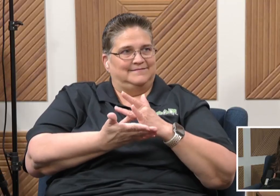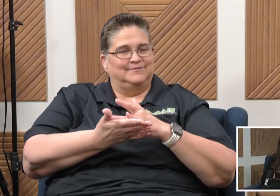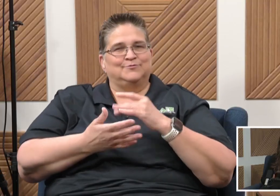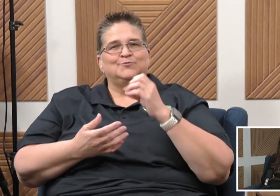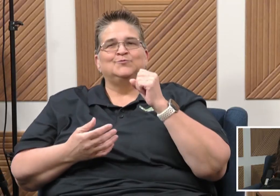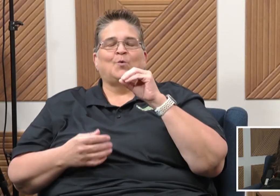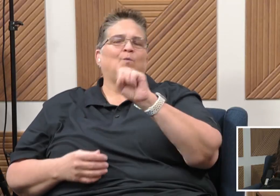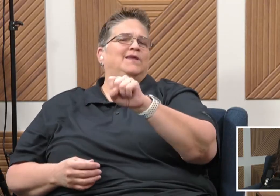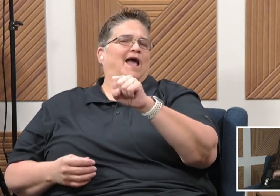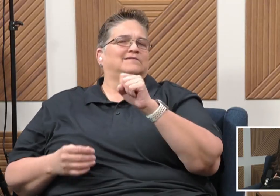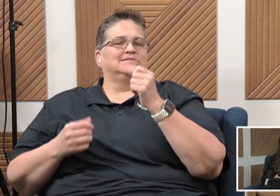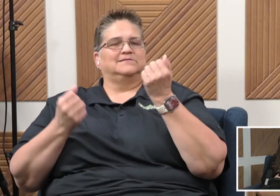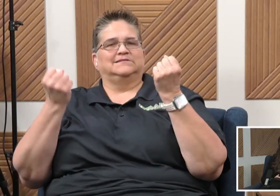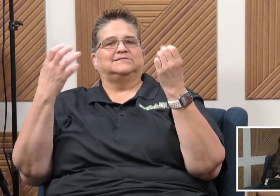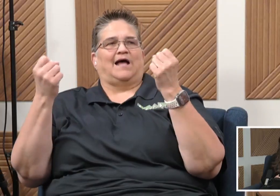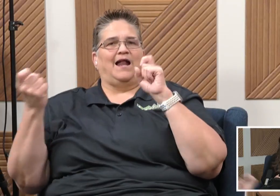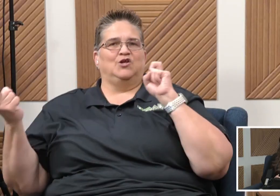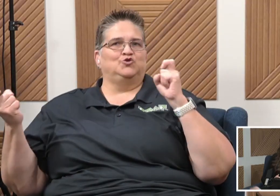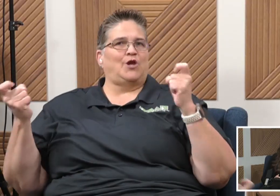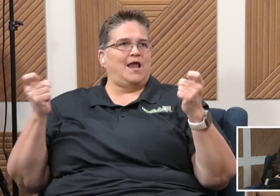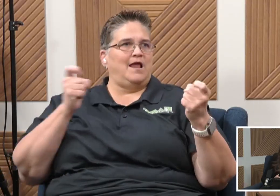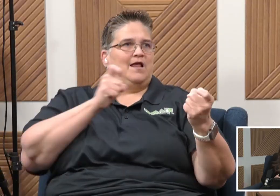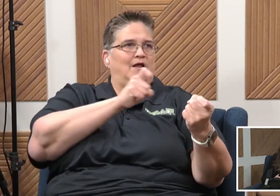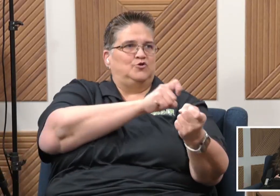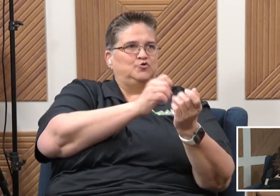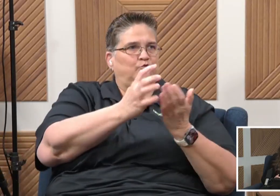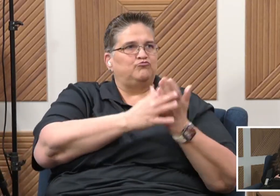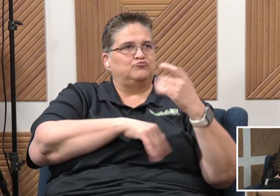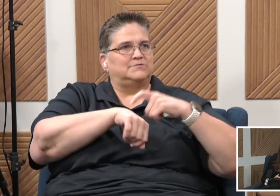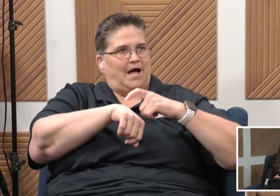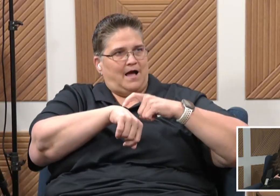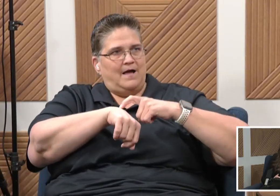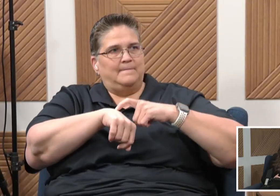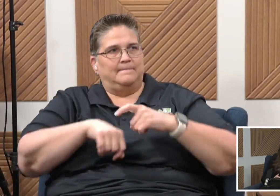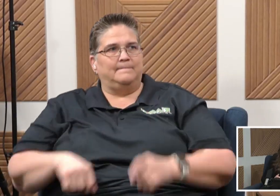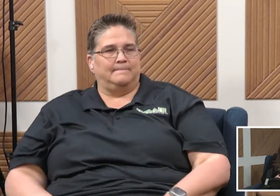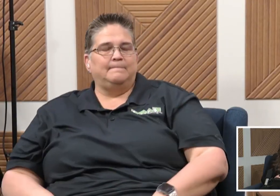That's another sign that we'll use. So, yes, sign language is constantly changing over time.